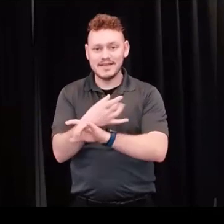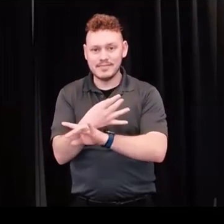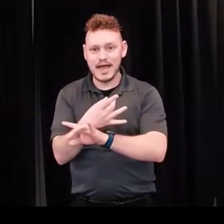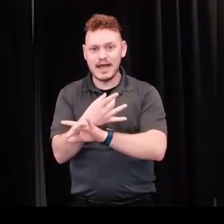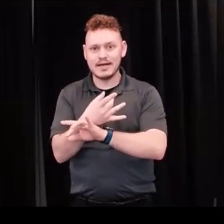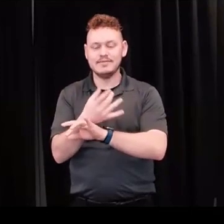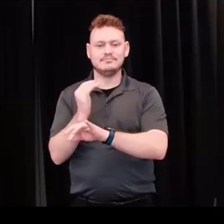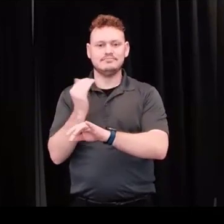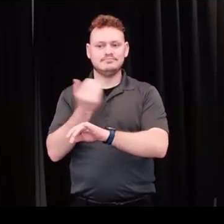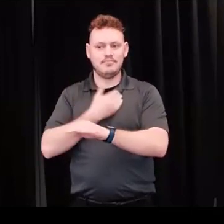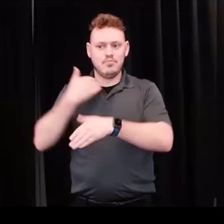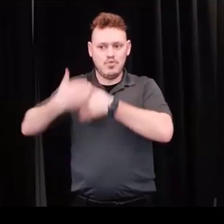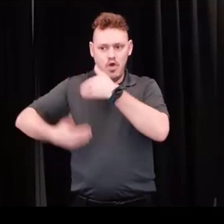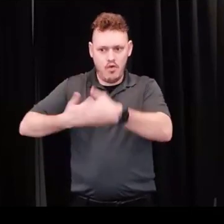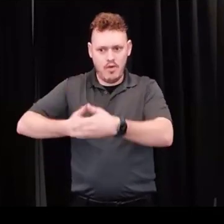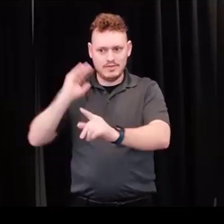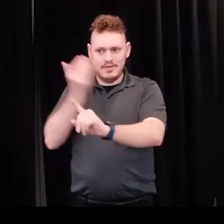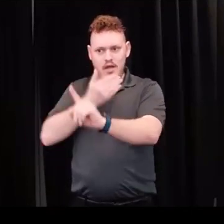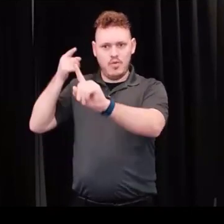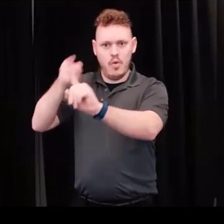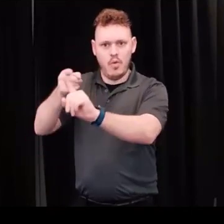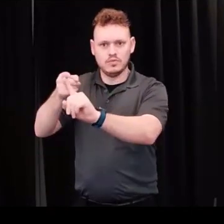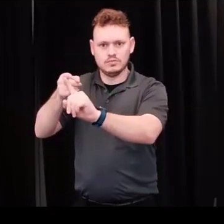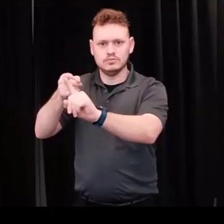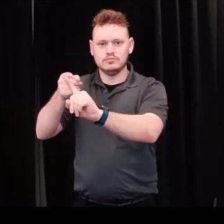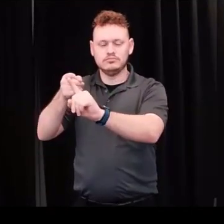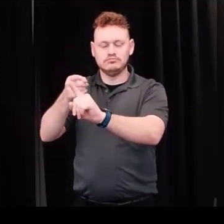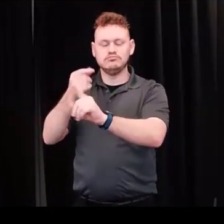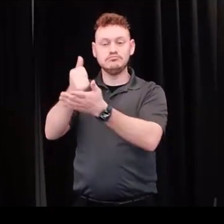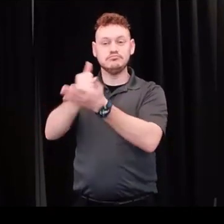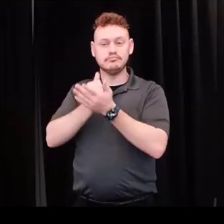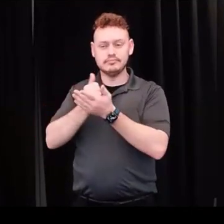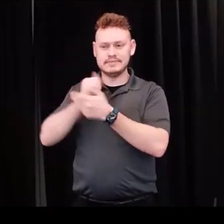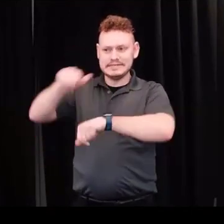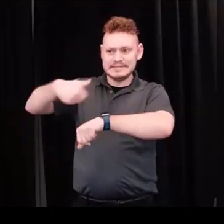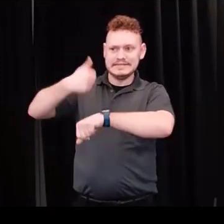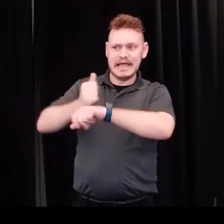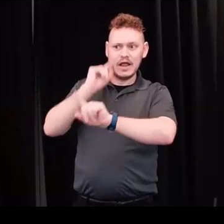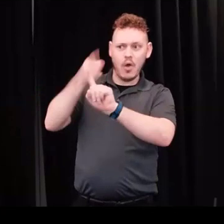our progress toward our goals and helping us set goals and adjust goals. Because,